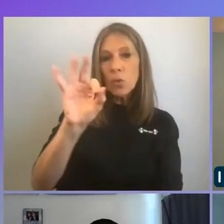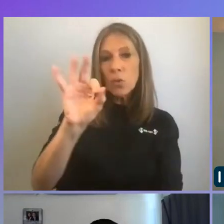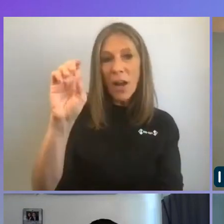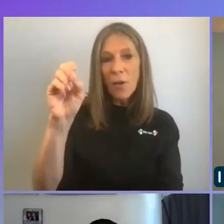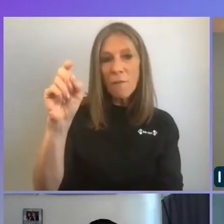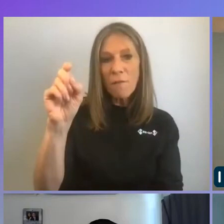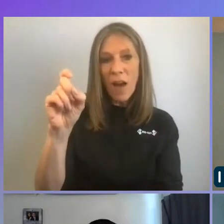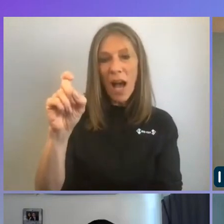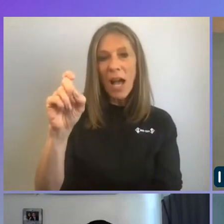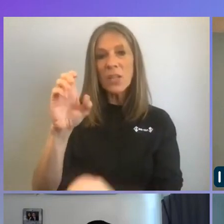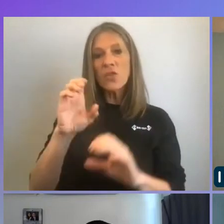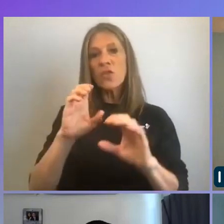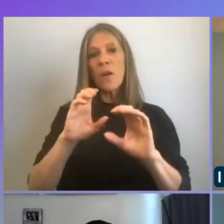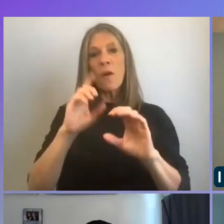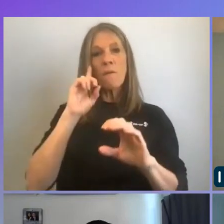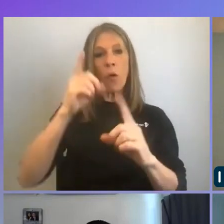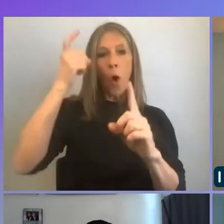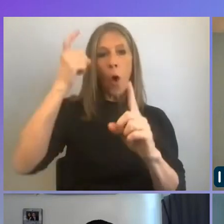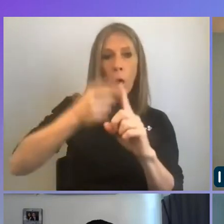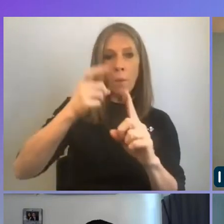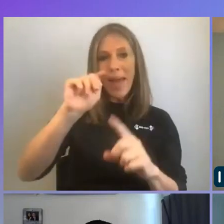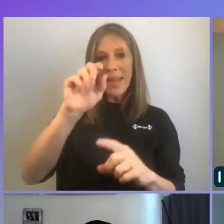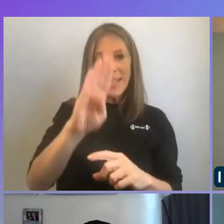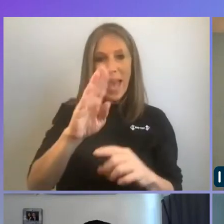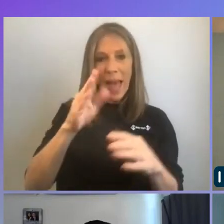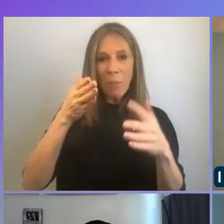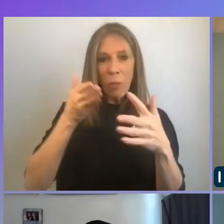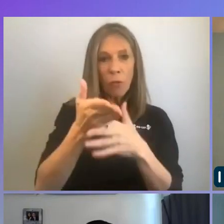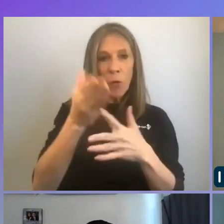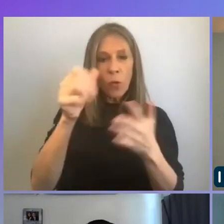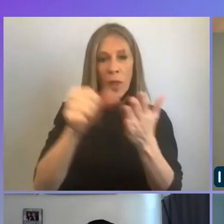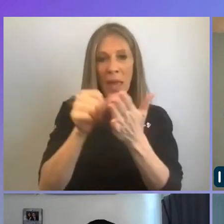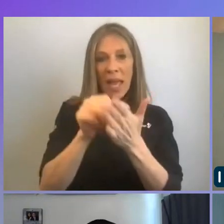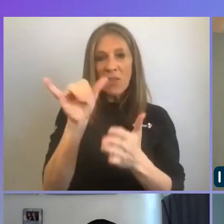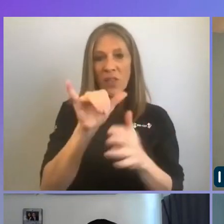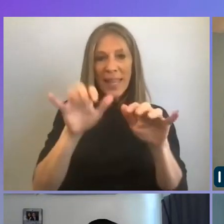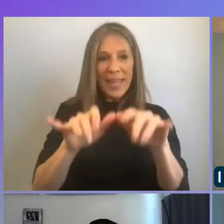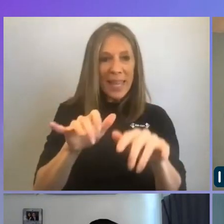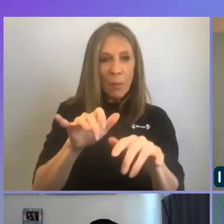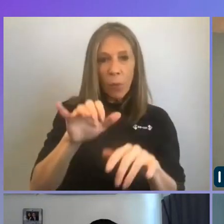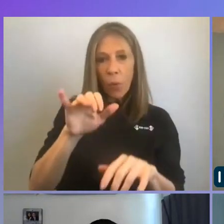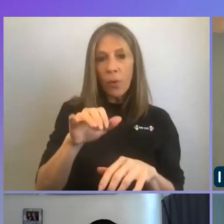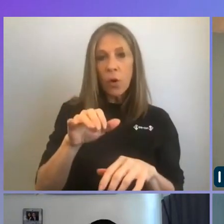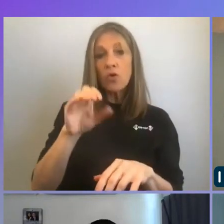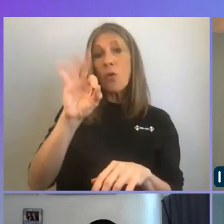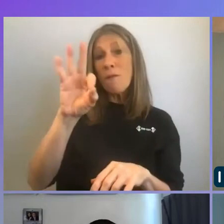Firefox to drive the browser to do automatic tabbing through through the page like we do in the keyboard. So Firefox at the